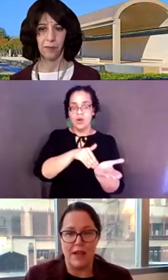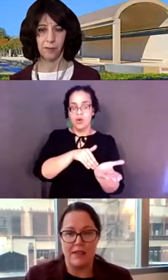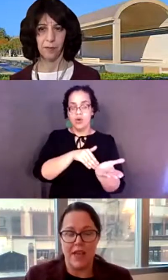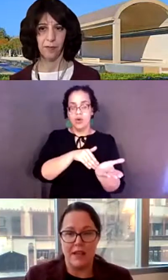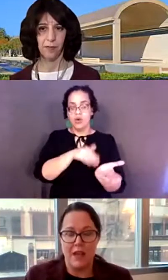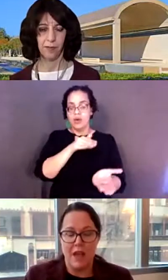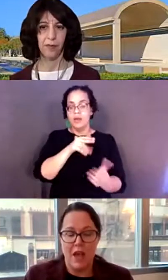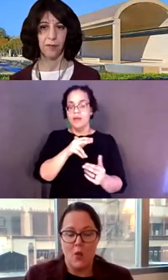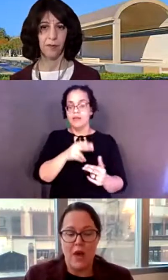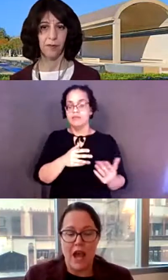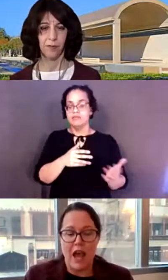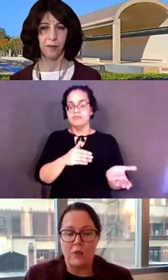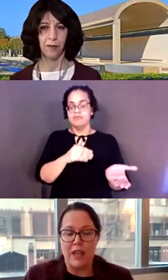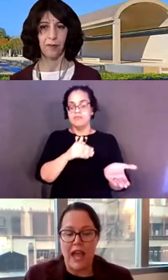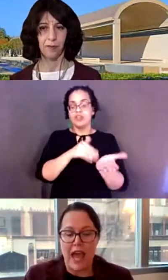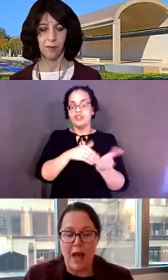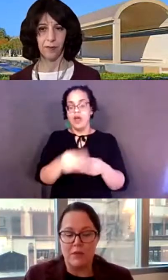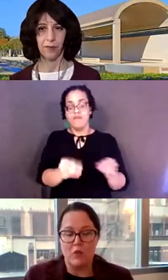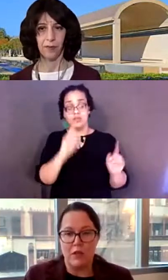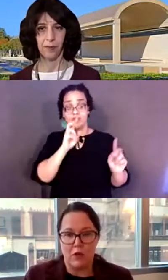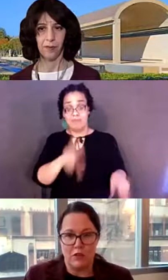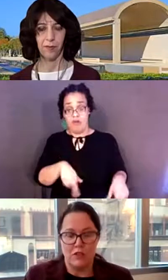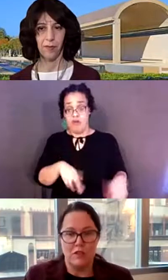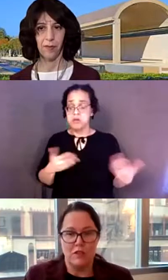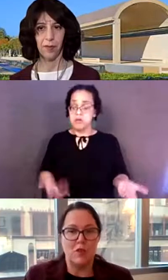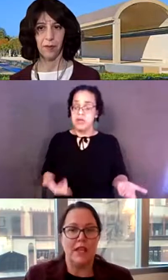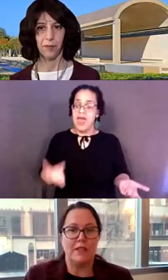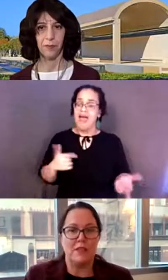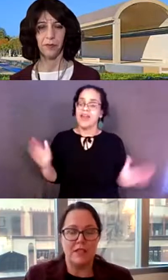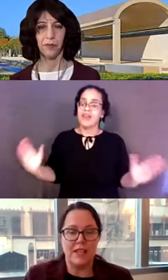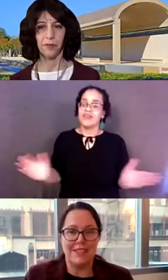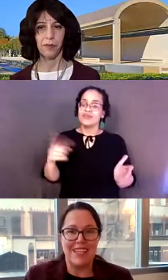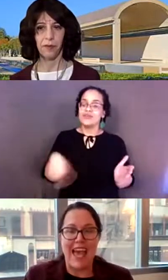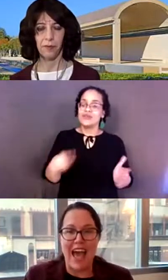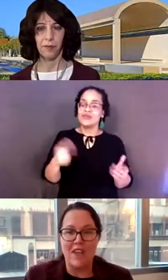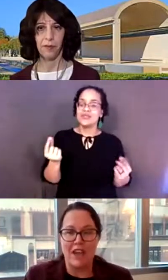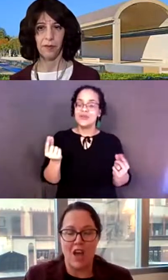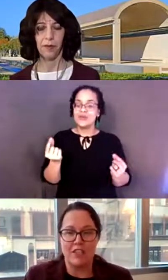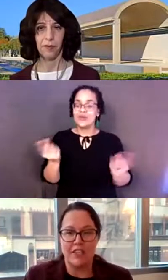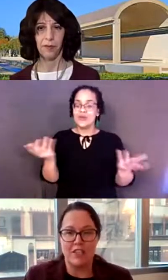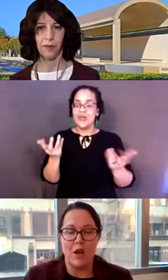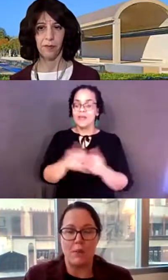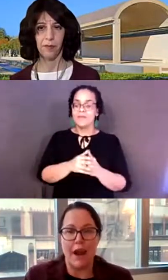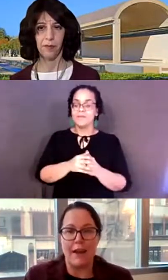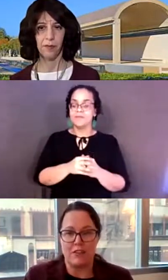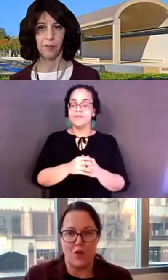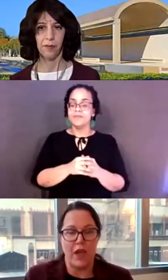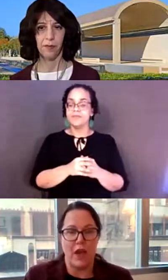to that. What I would absolutely urge you to do in that circumstance is have that